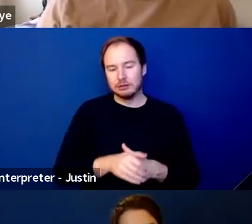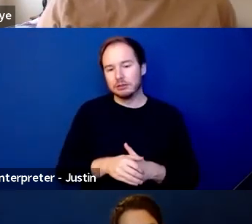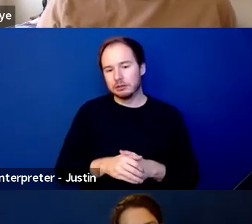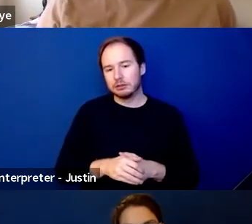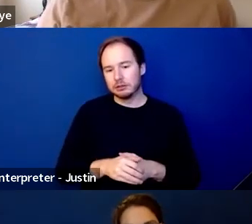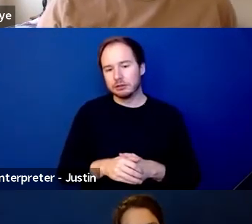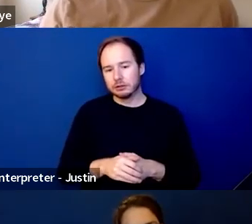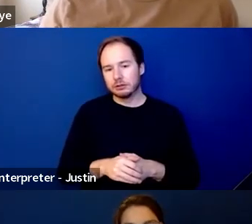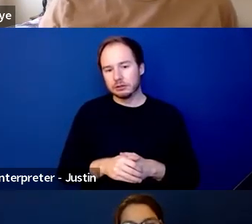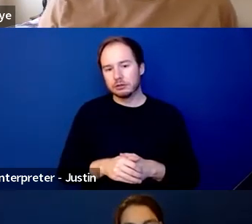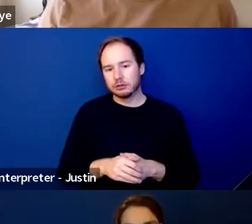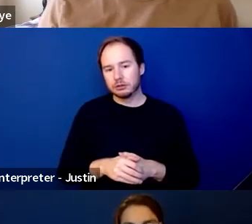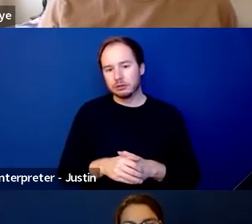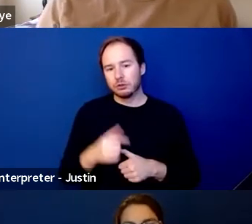doing both sort of